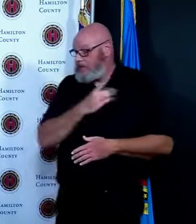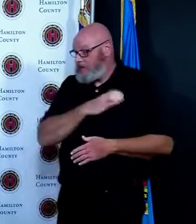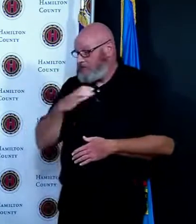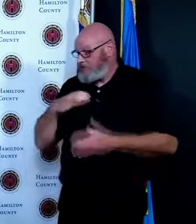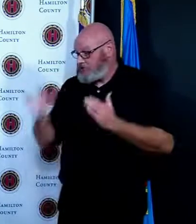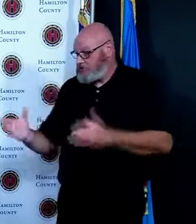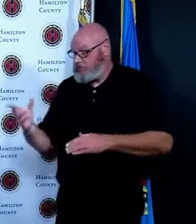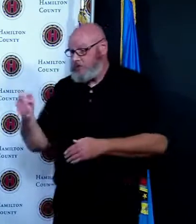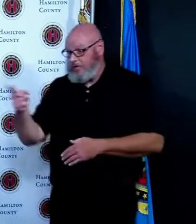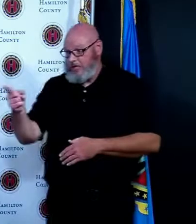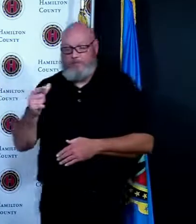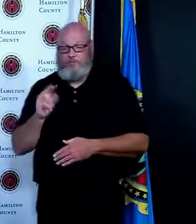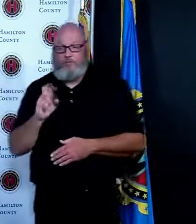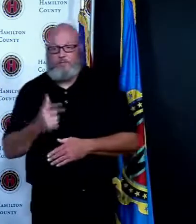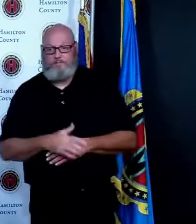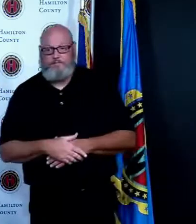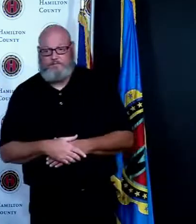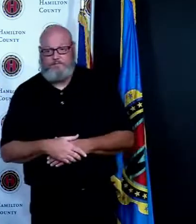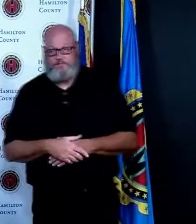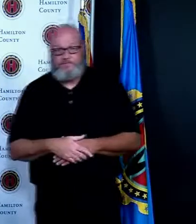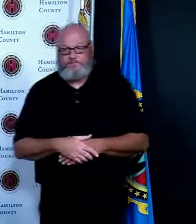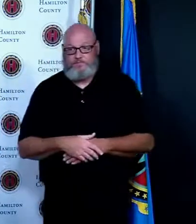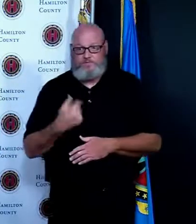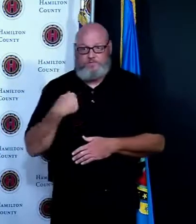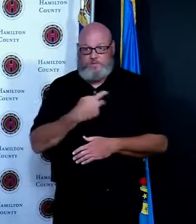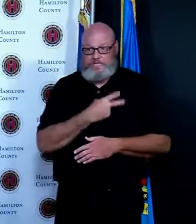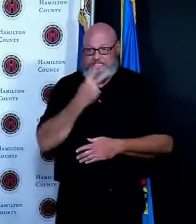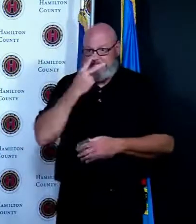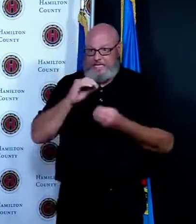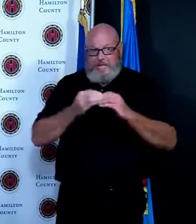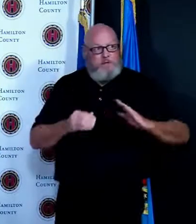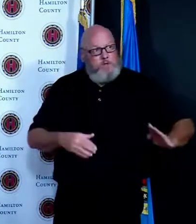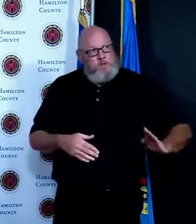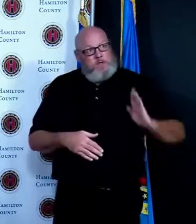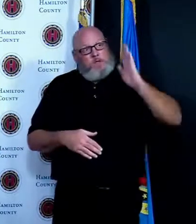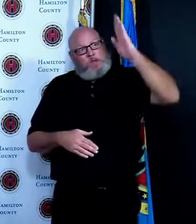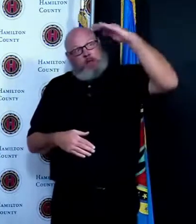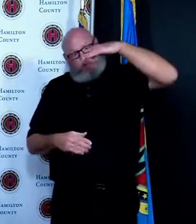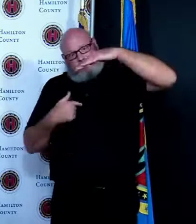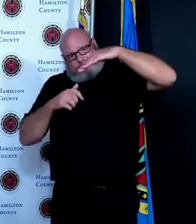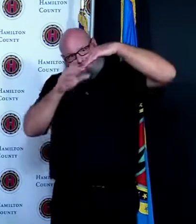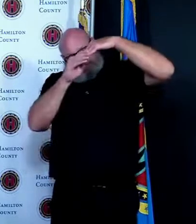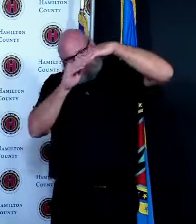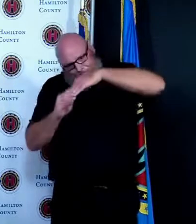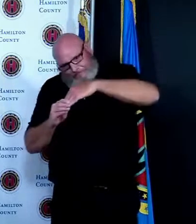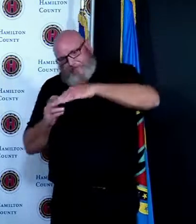essentially large parts of the county and the economy shut down if that worked then